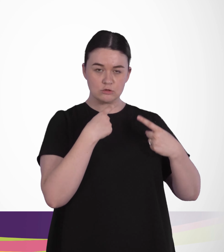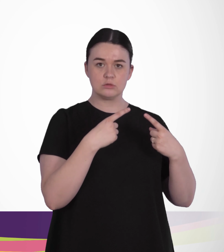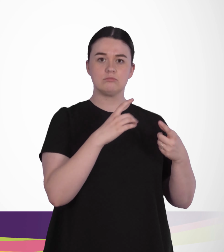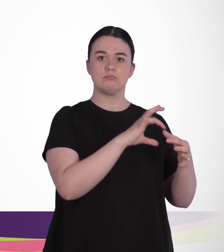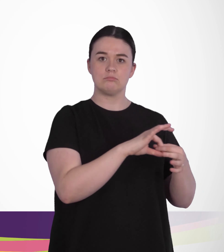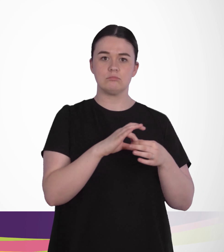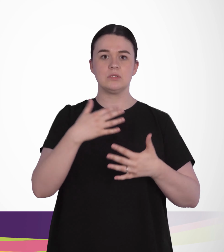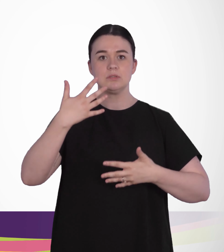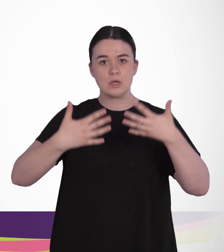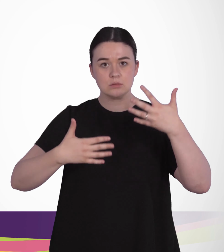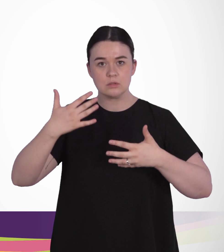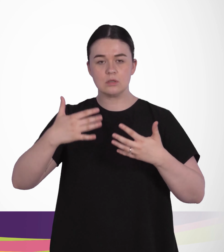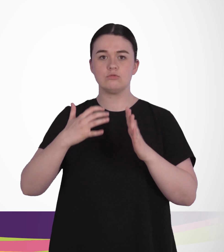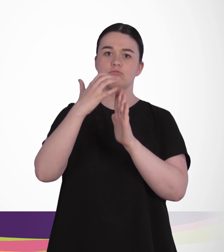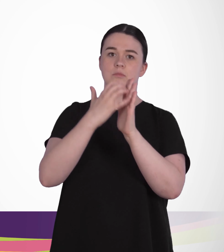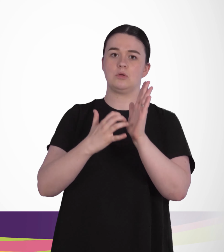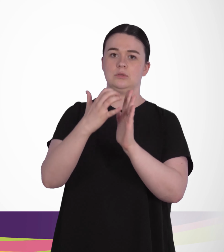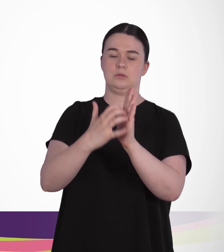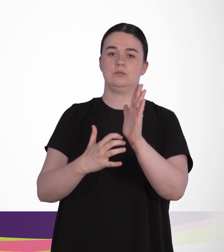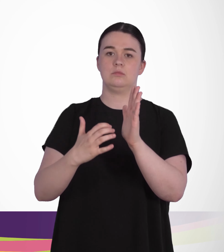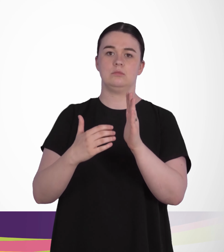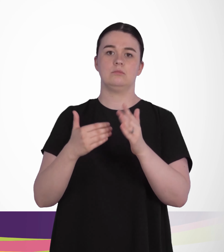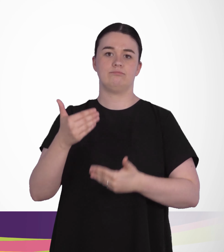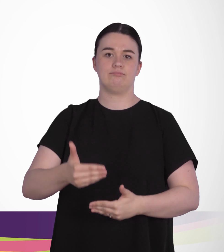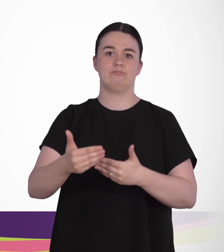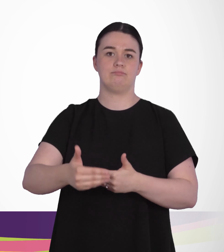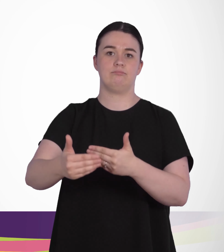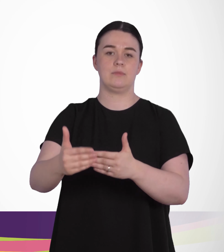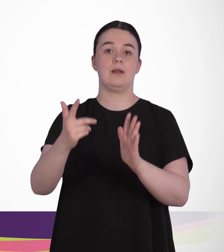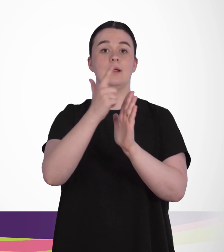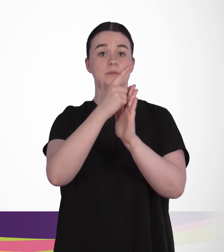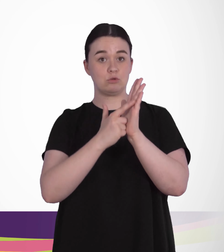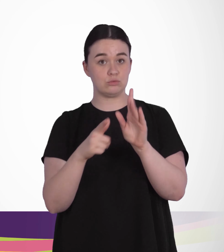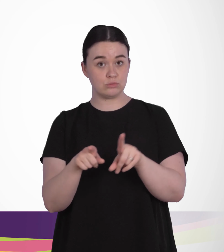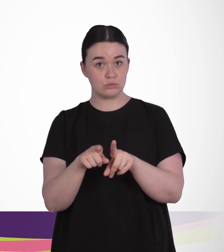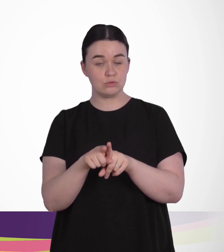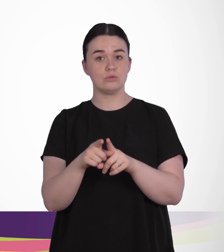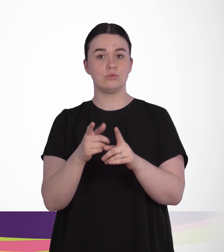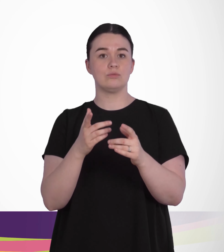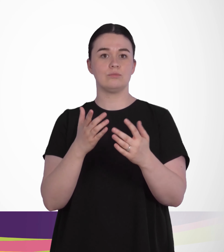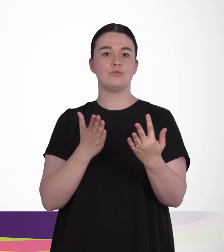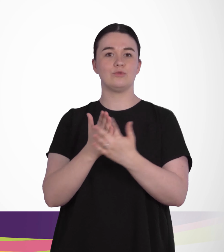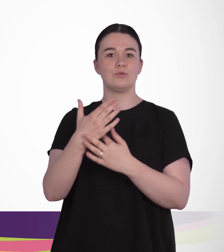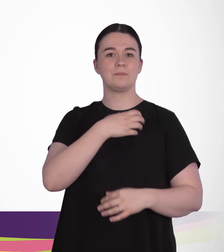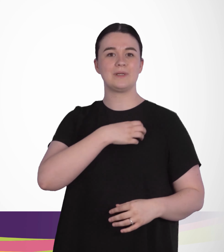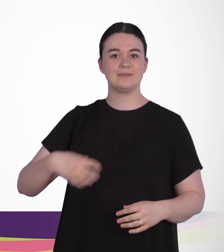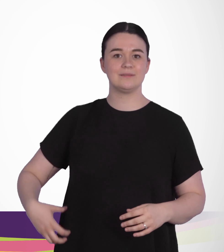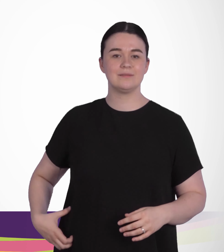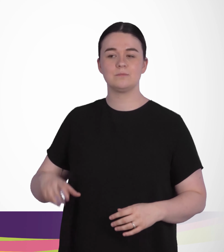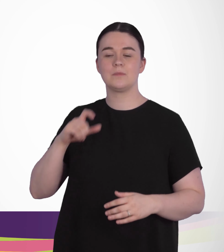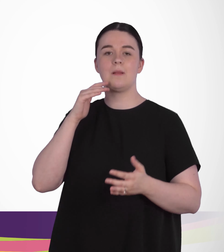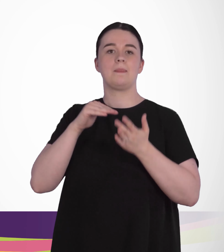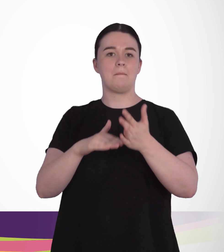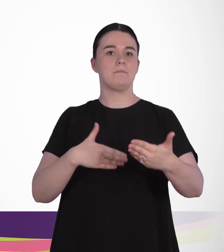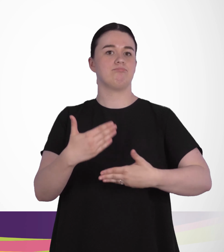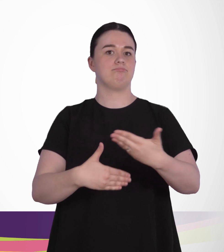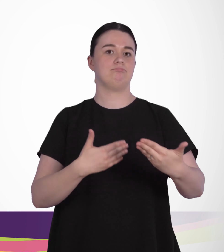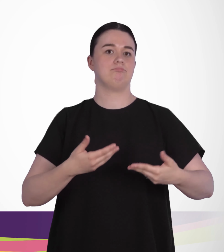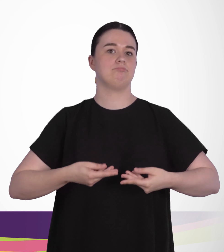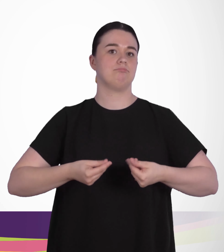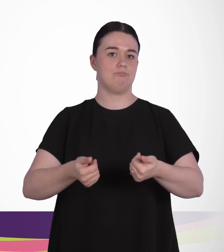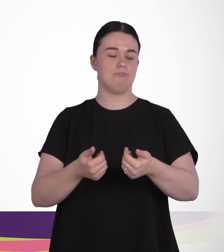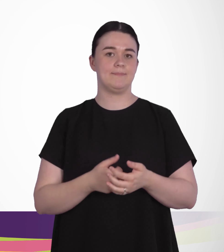including data and reporting frameworks, legislation, and through Ministers.